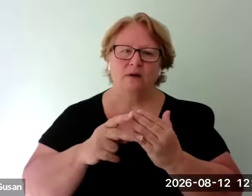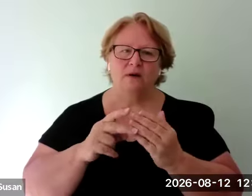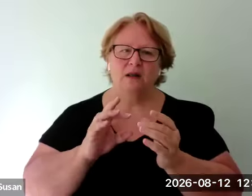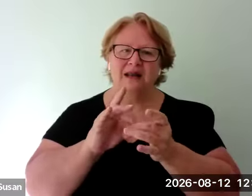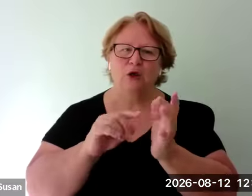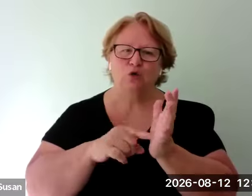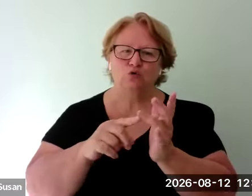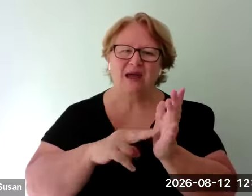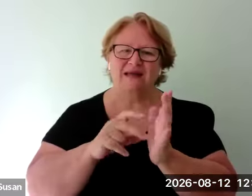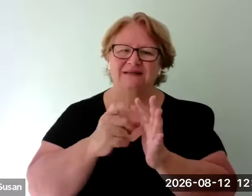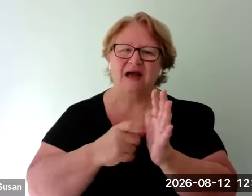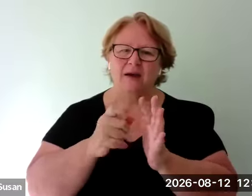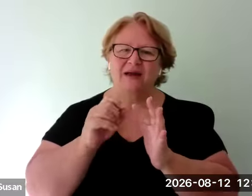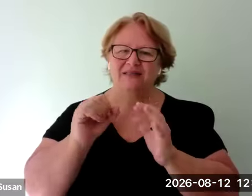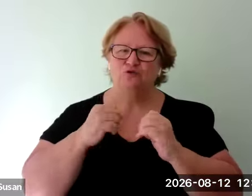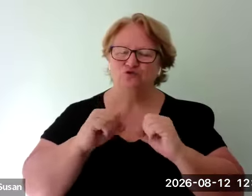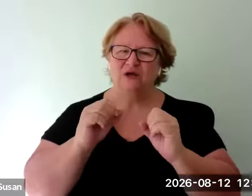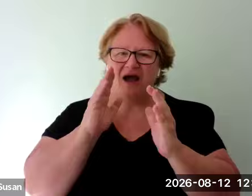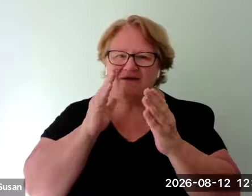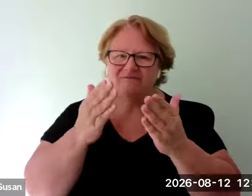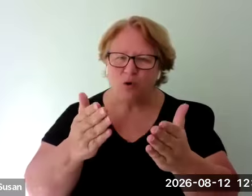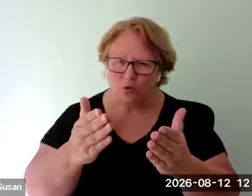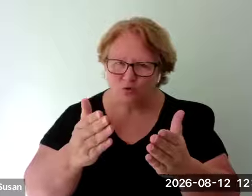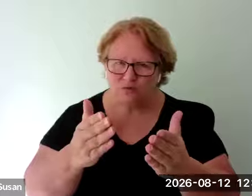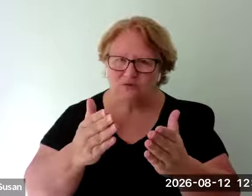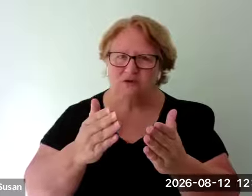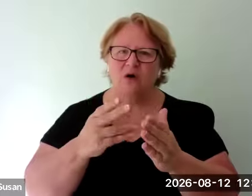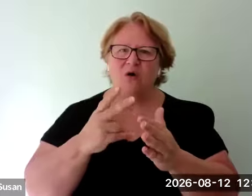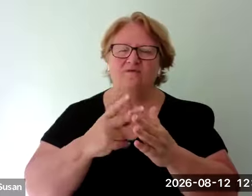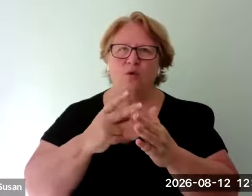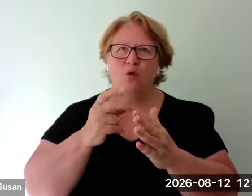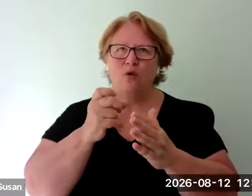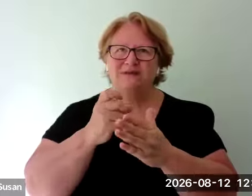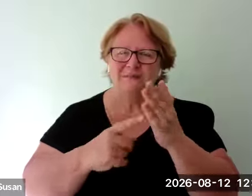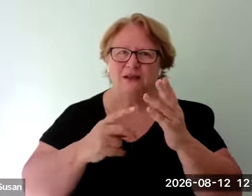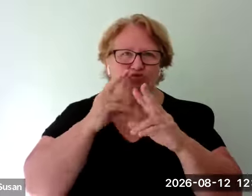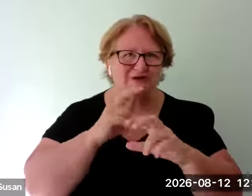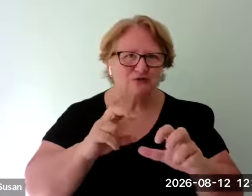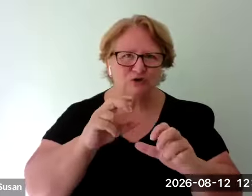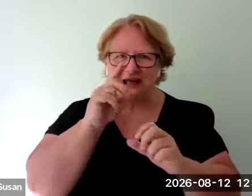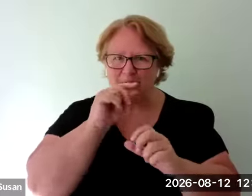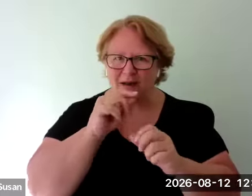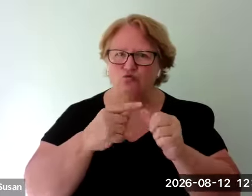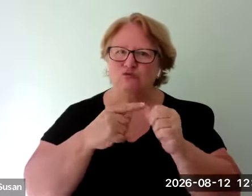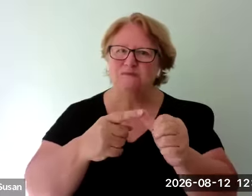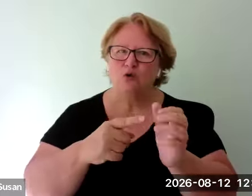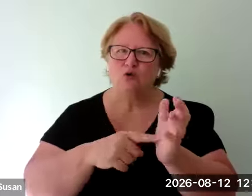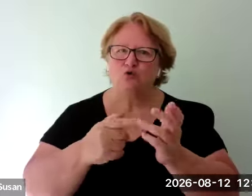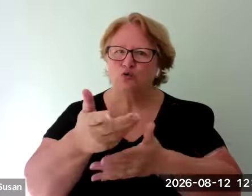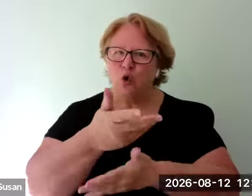and early career researchers with disability. So the program is aligned to the NDRP 's strategic focus on